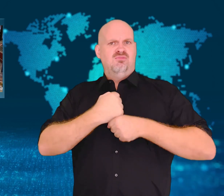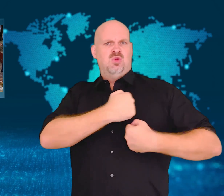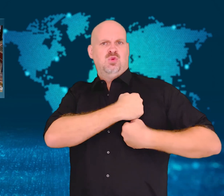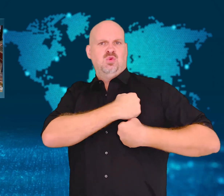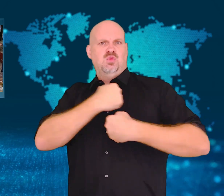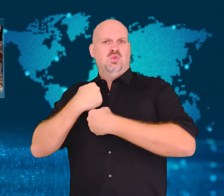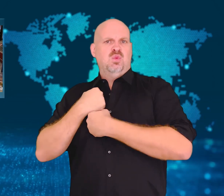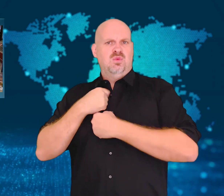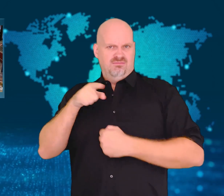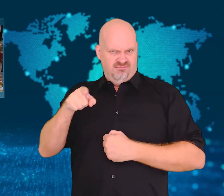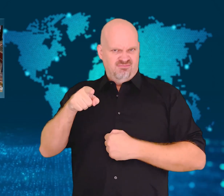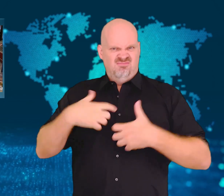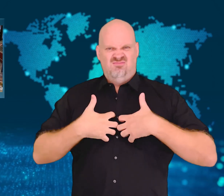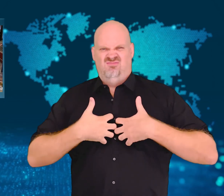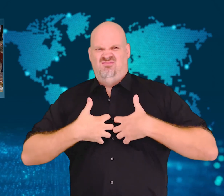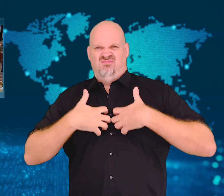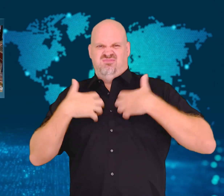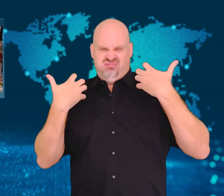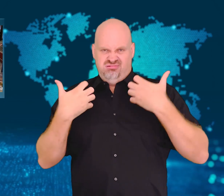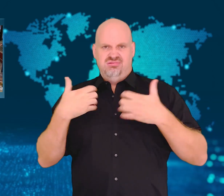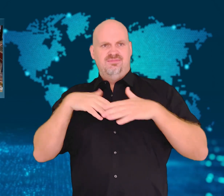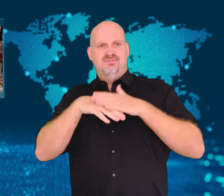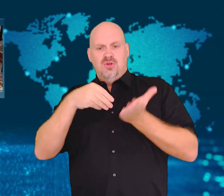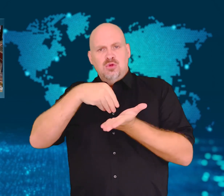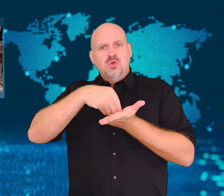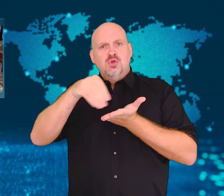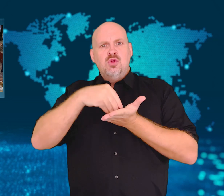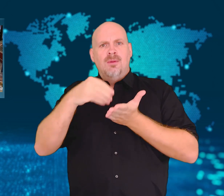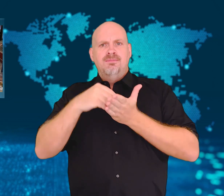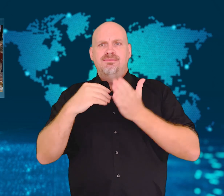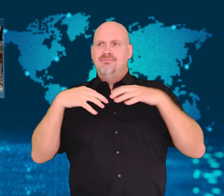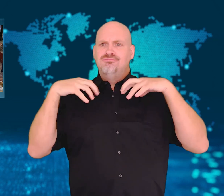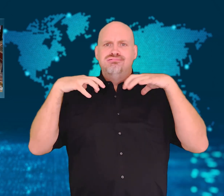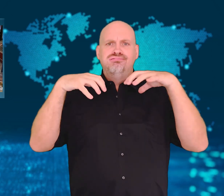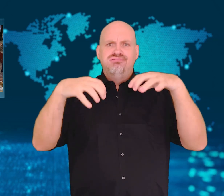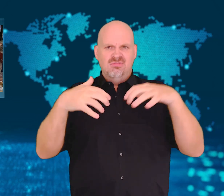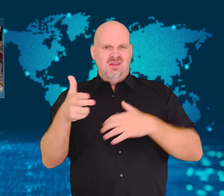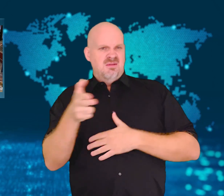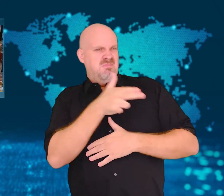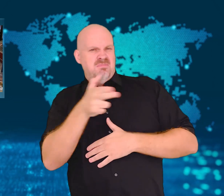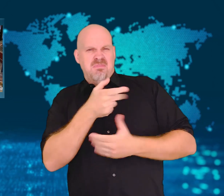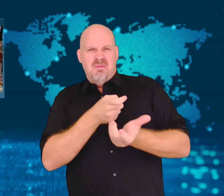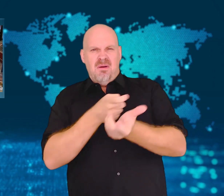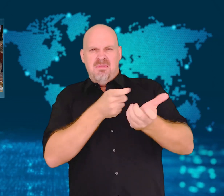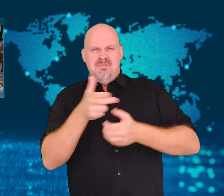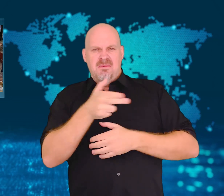when a disgruntled soldier opened fire in the mall.